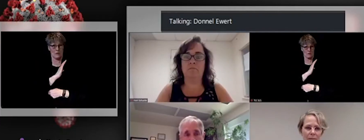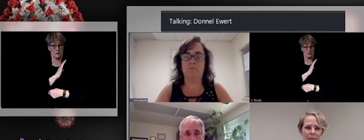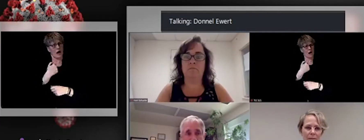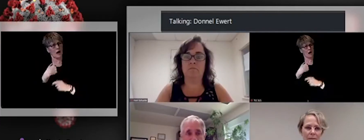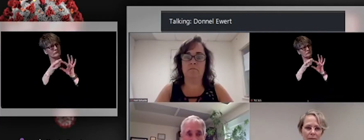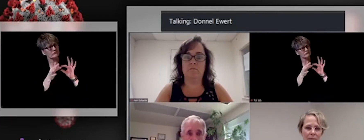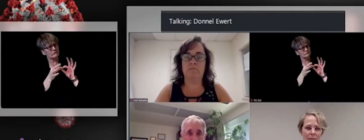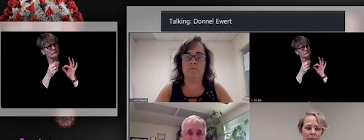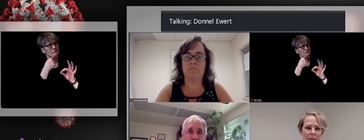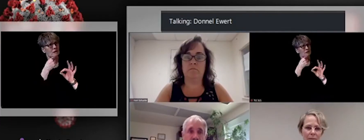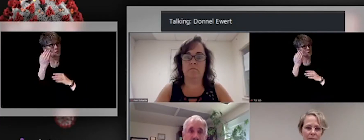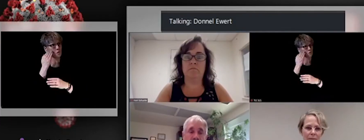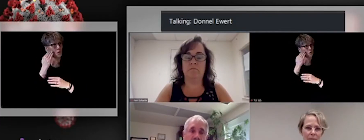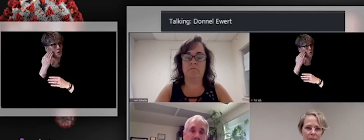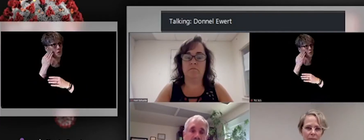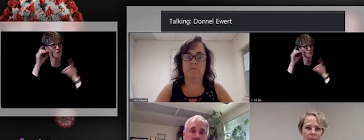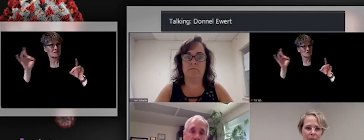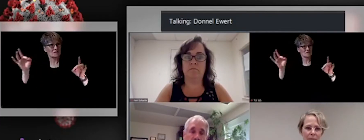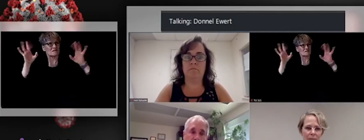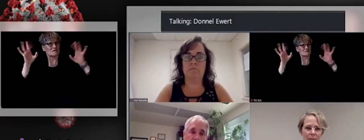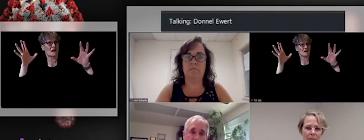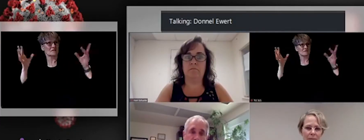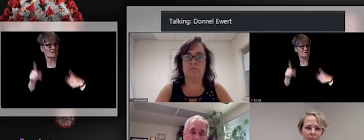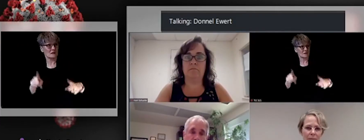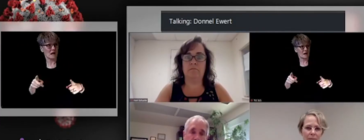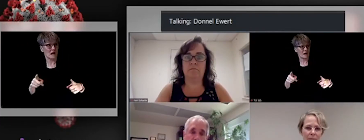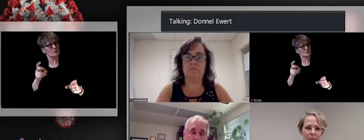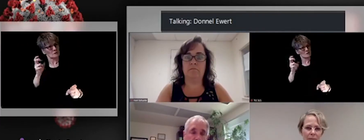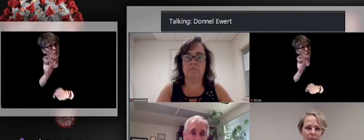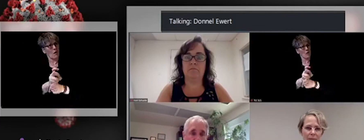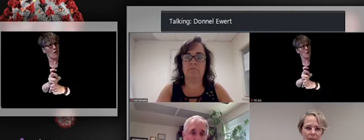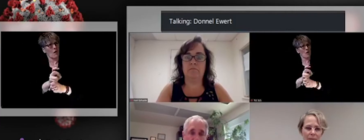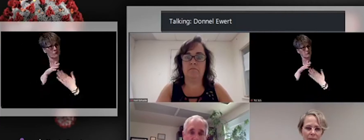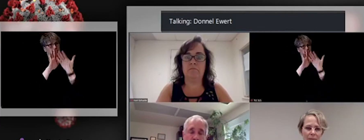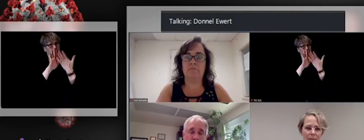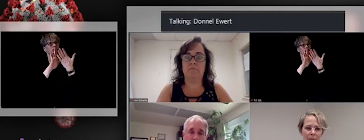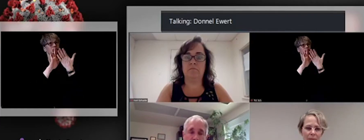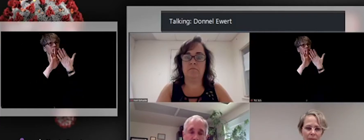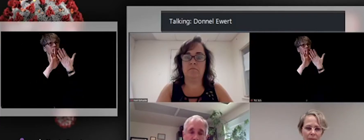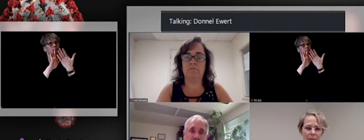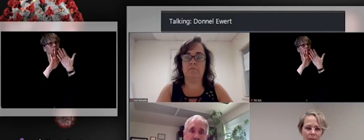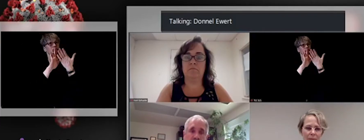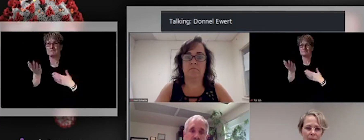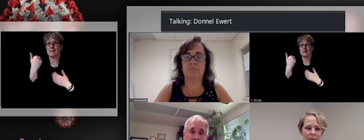tend to be fires and those happen and then they're over and then we can get on to rebuilding